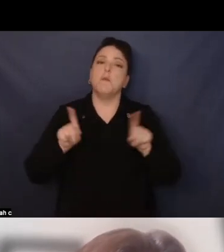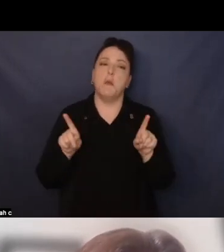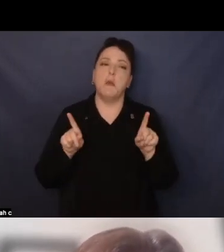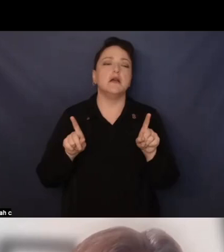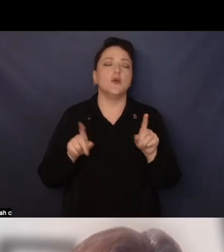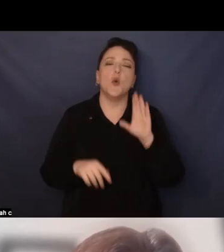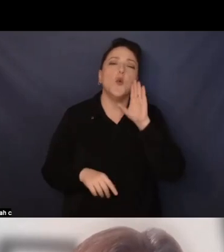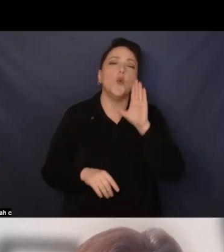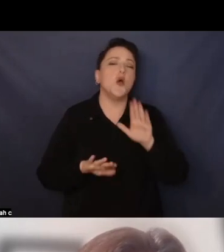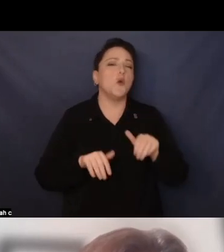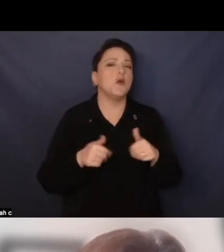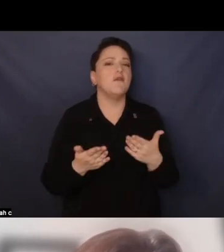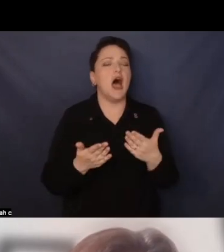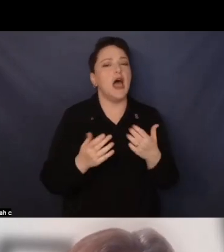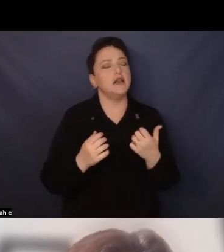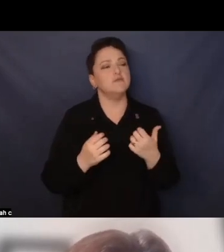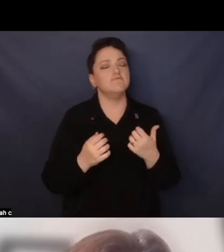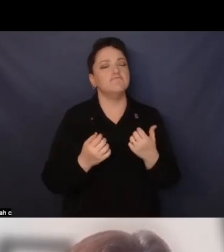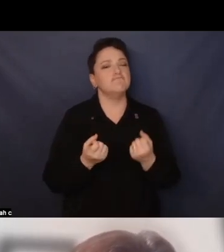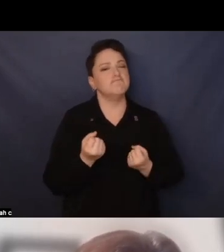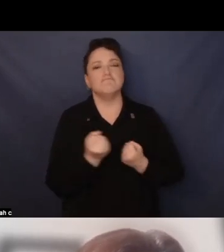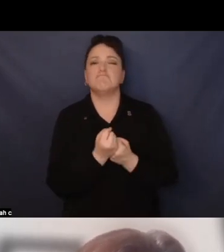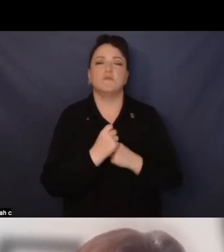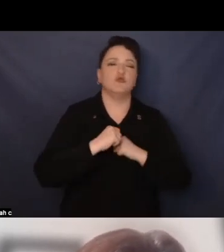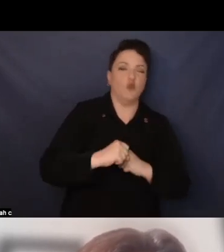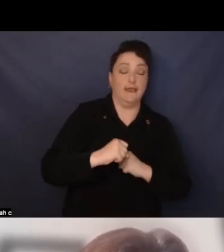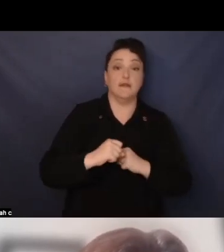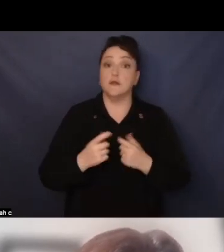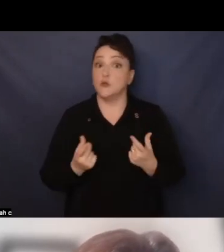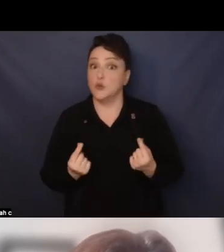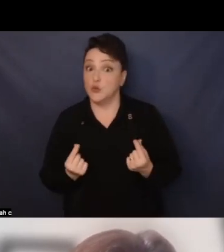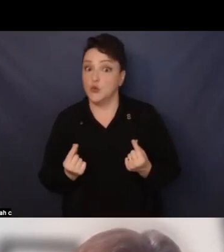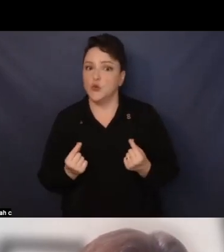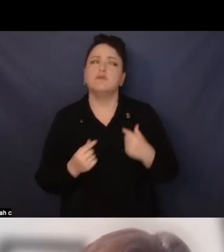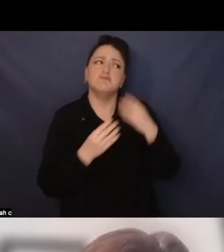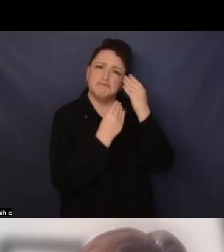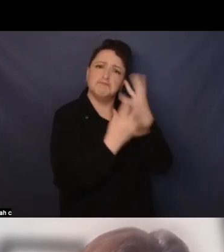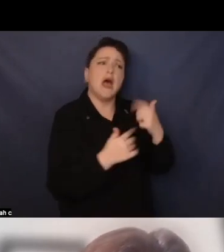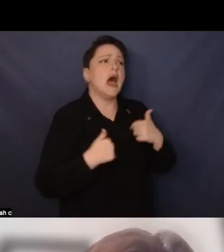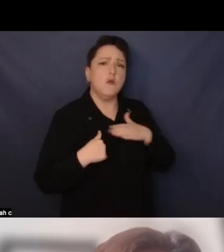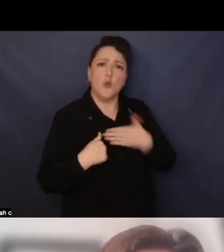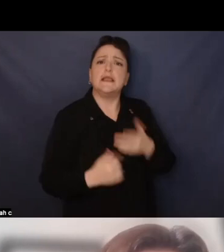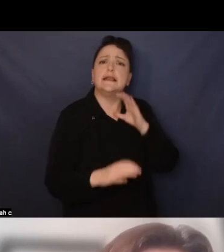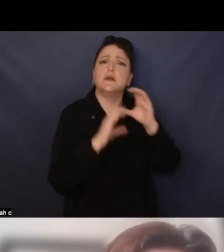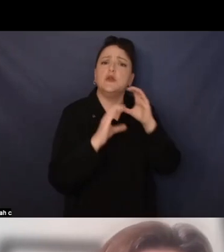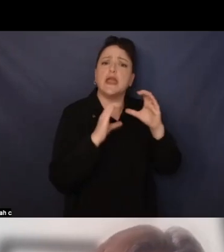to communicate. You are willing to talk about your request, consider alternatives. Next slide.